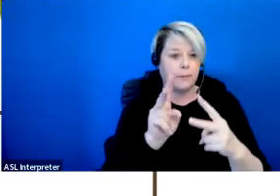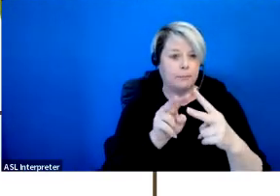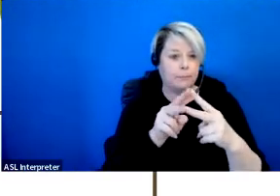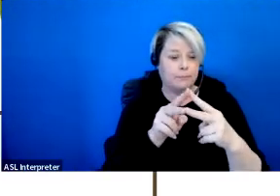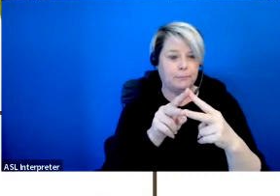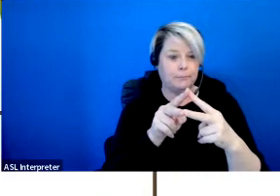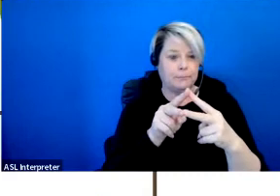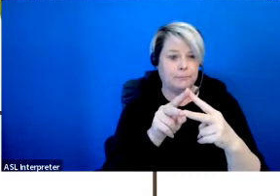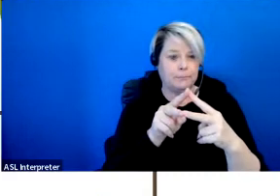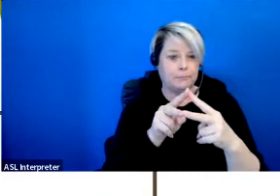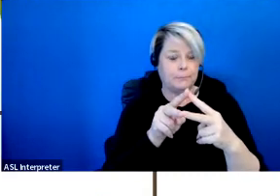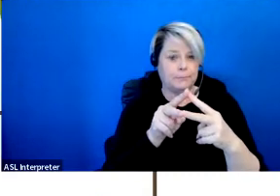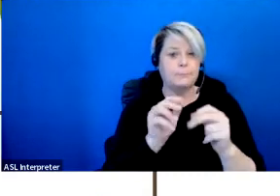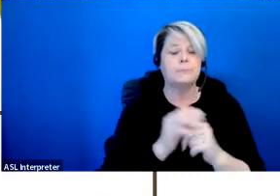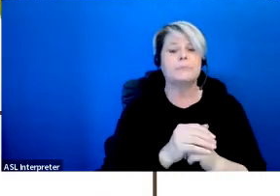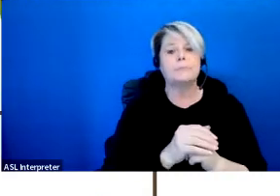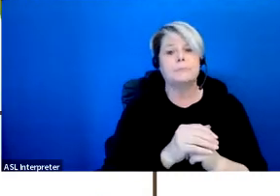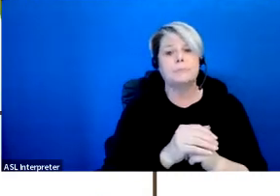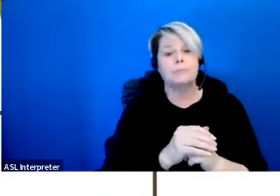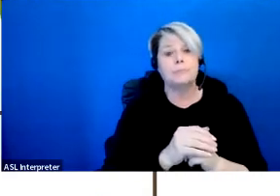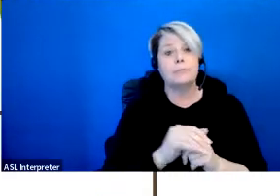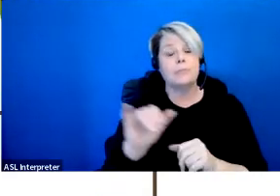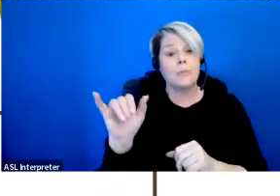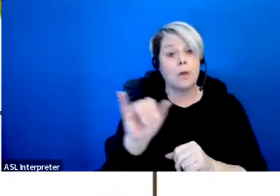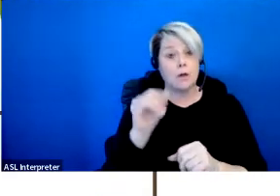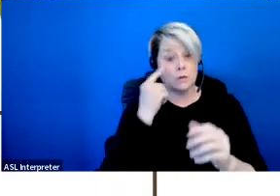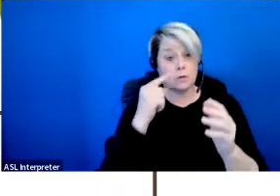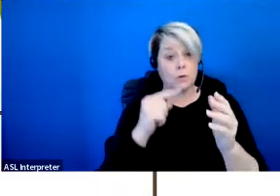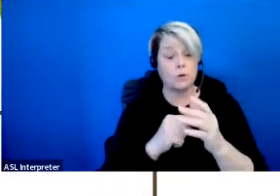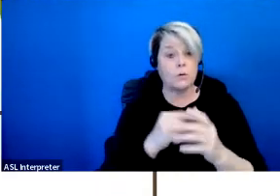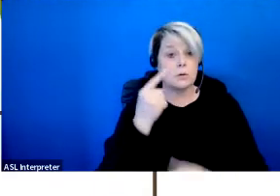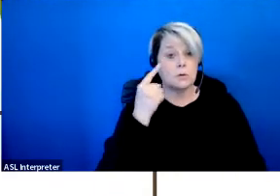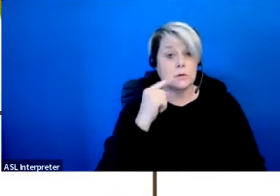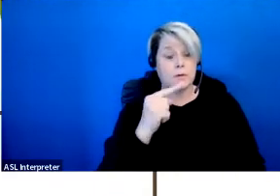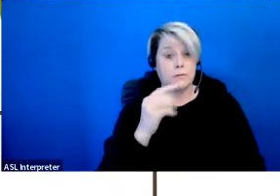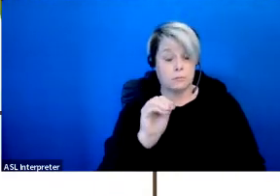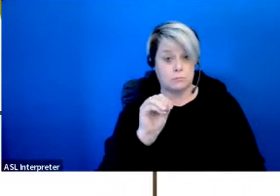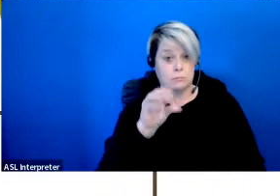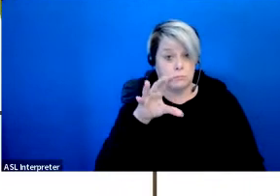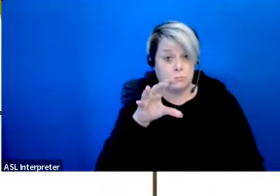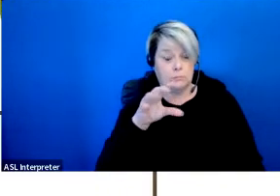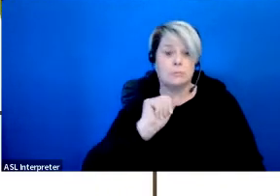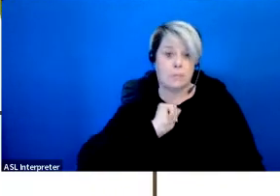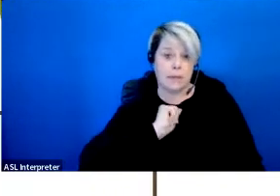can see the full text on the sidebar by selecting one of those two option. You can also use both. As you